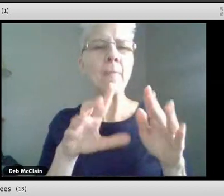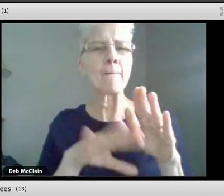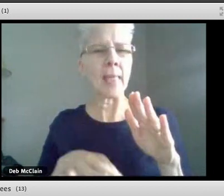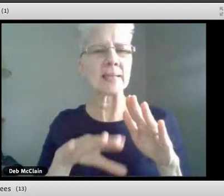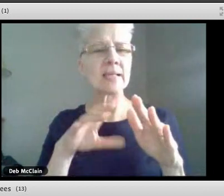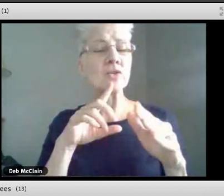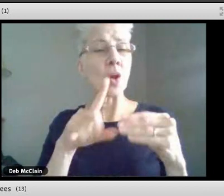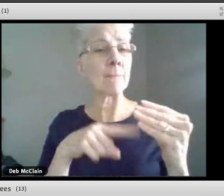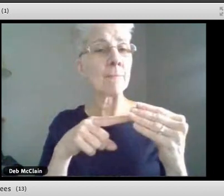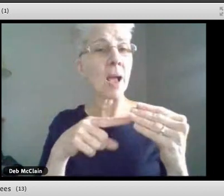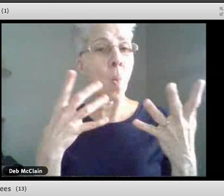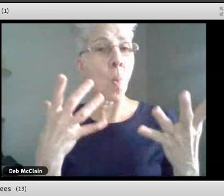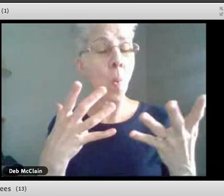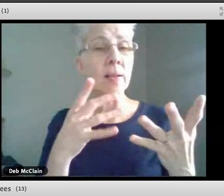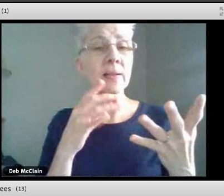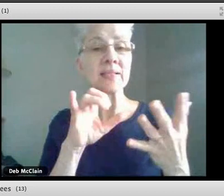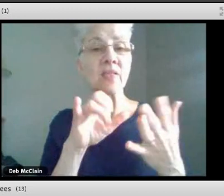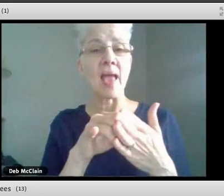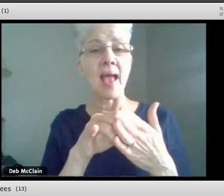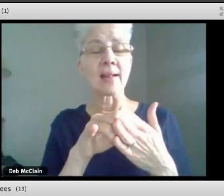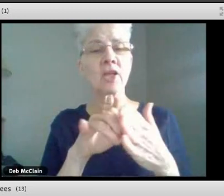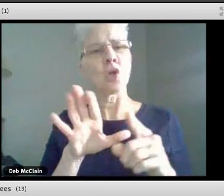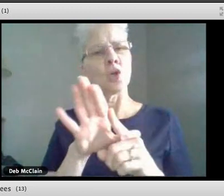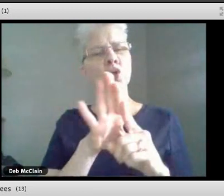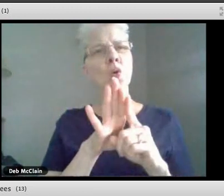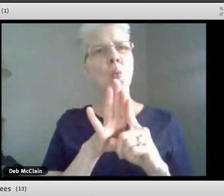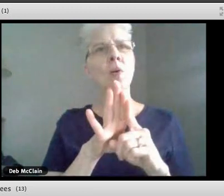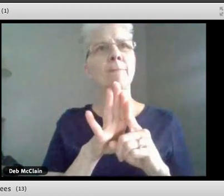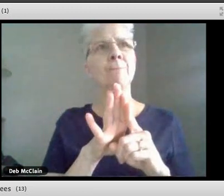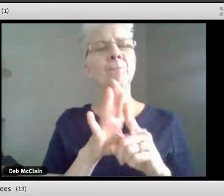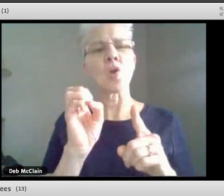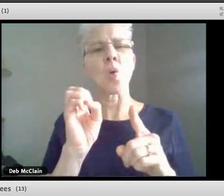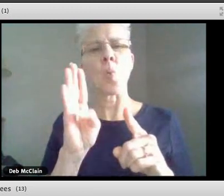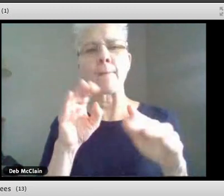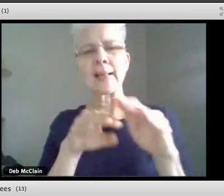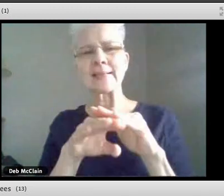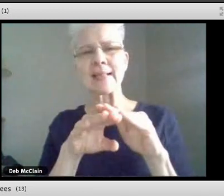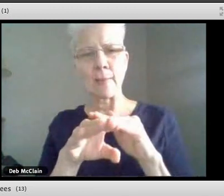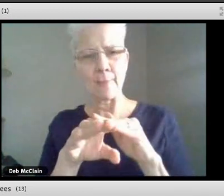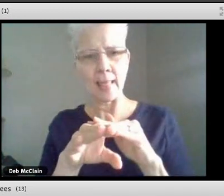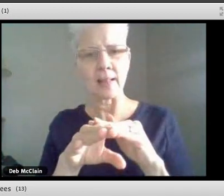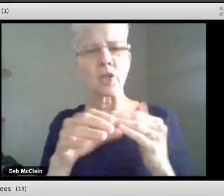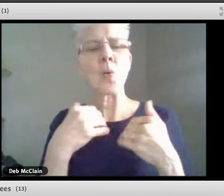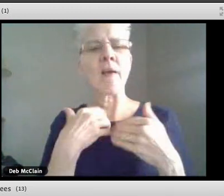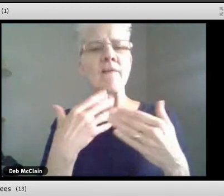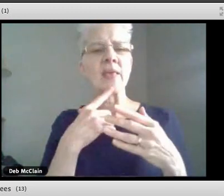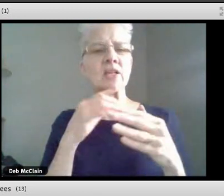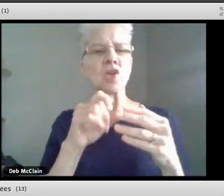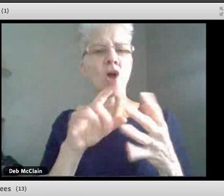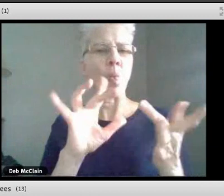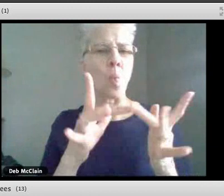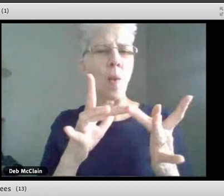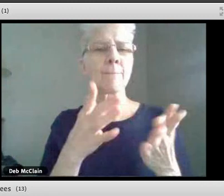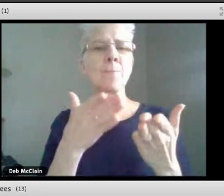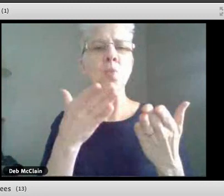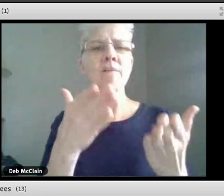is that your web accessibility, when you have things on the web and you provide electronic resources,